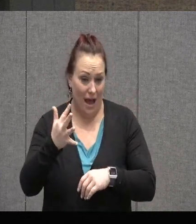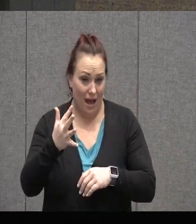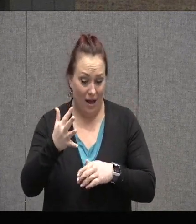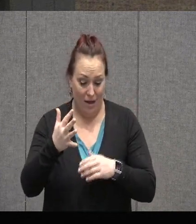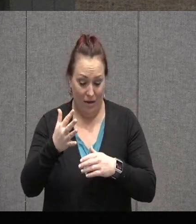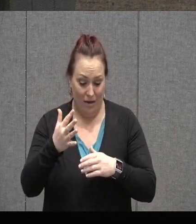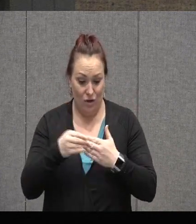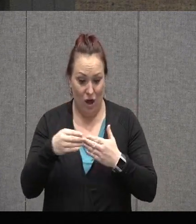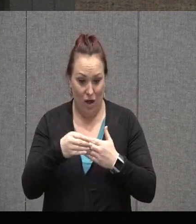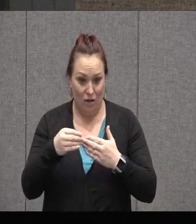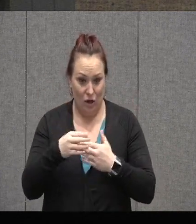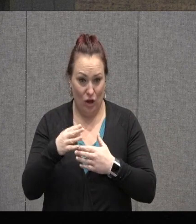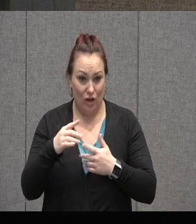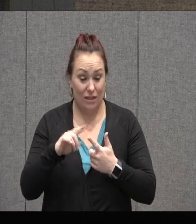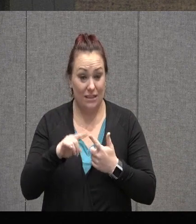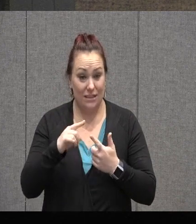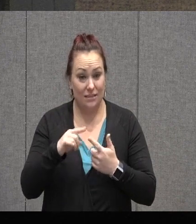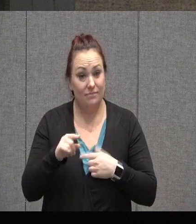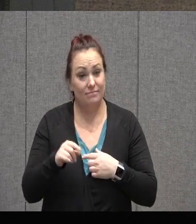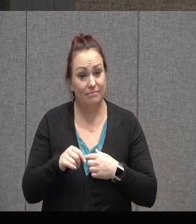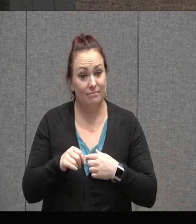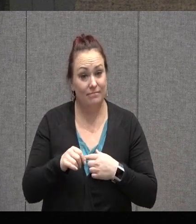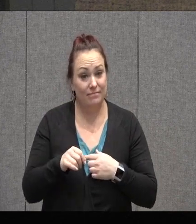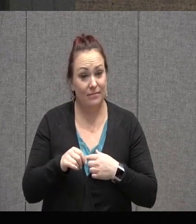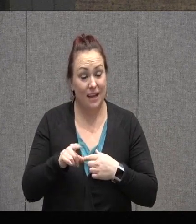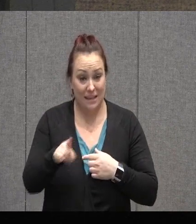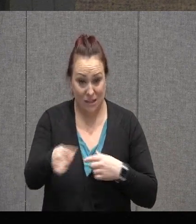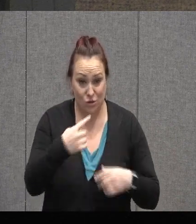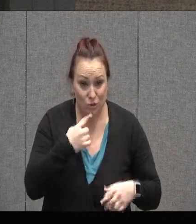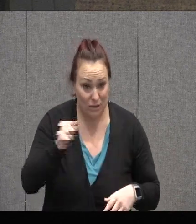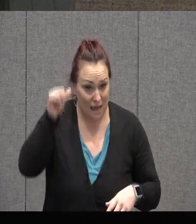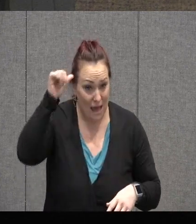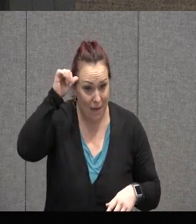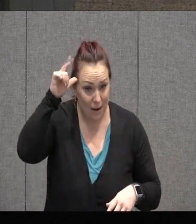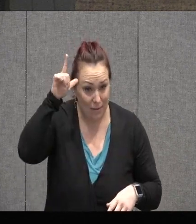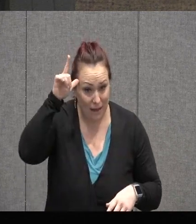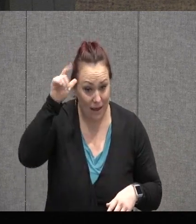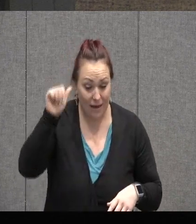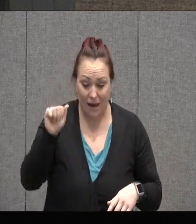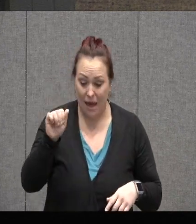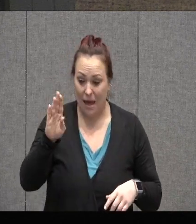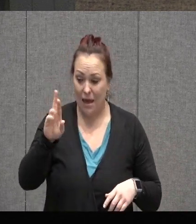If you said Abraham Lincoln, absoluty. He was our 16th president.